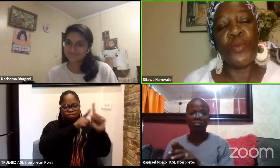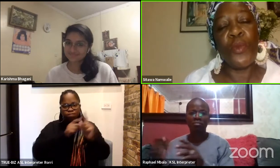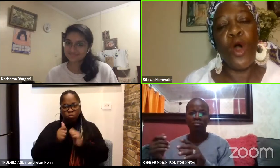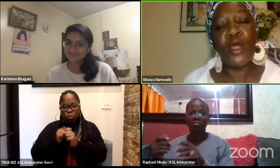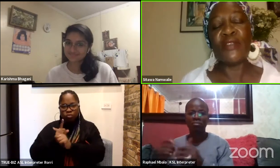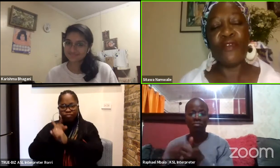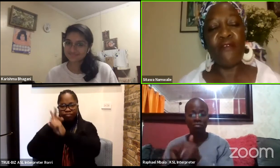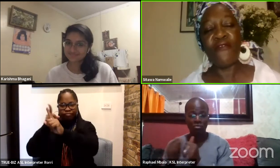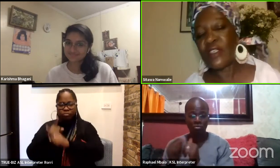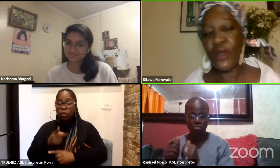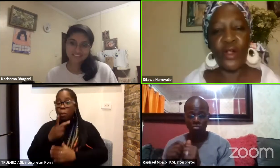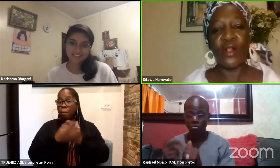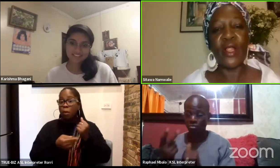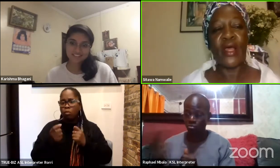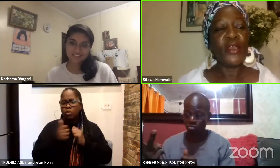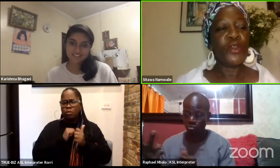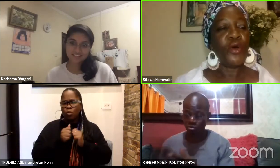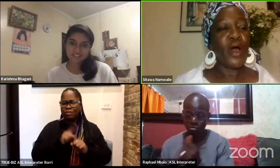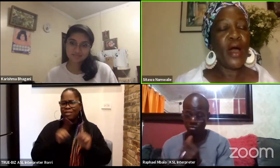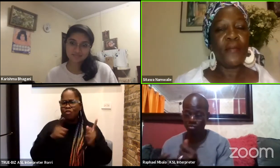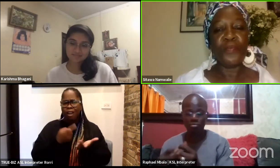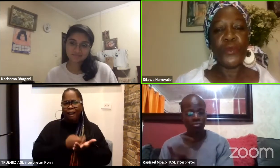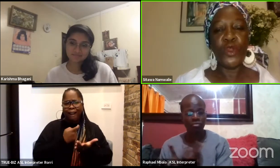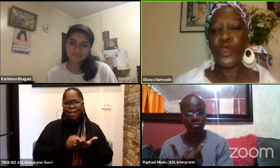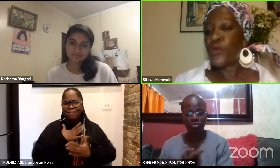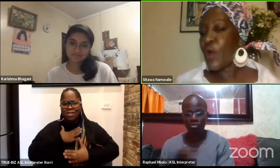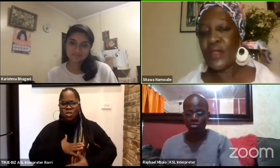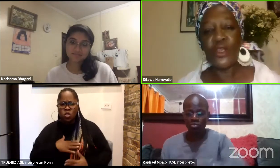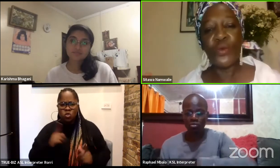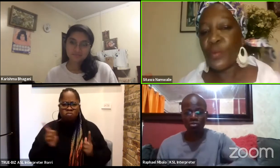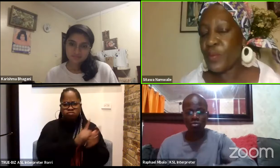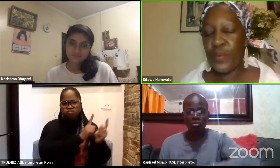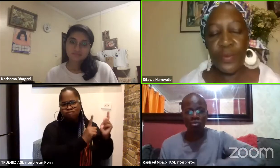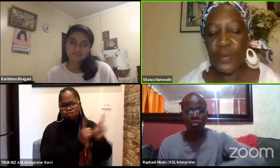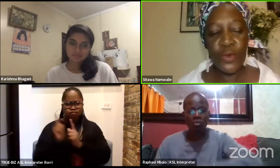So hockey is very physical, you run, it's a much more freer